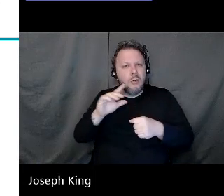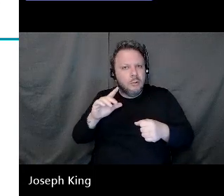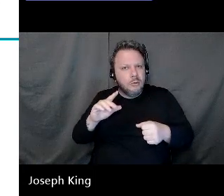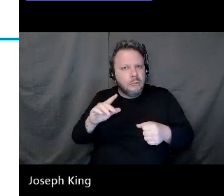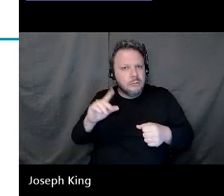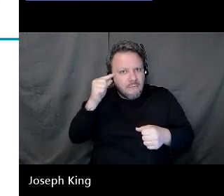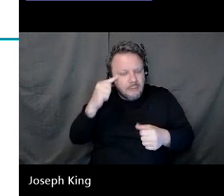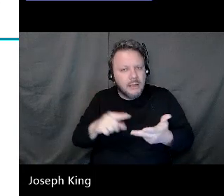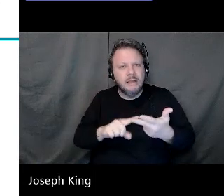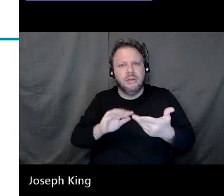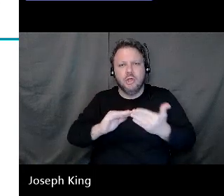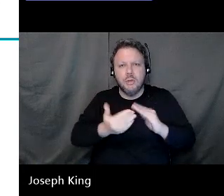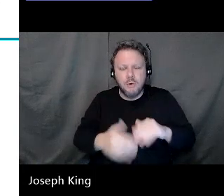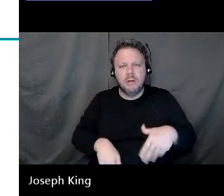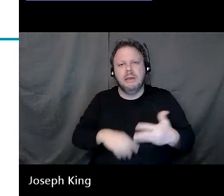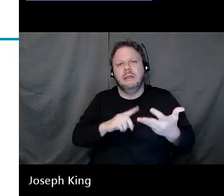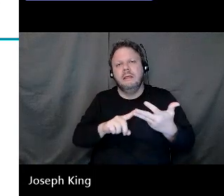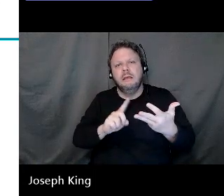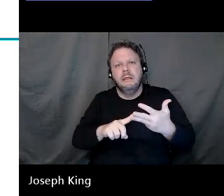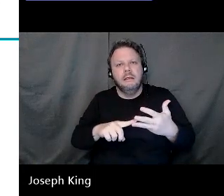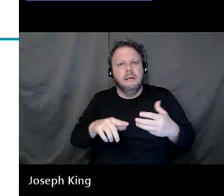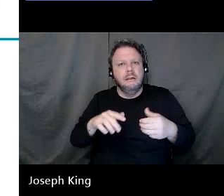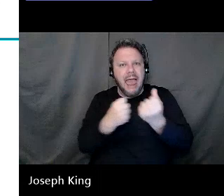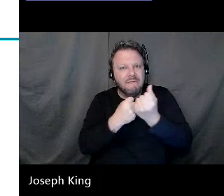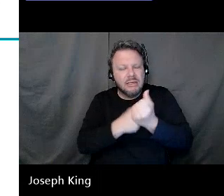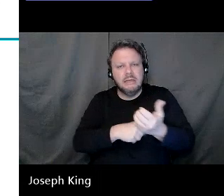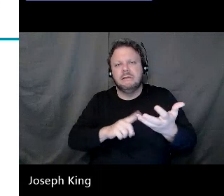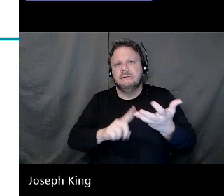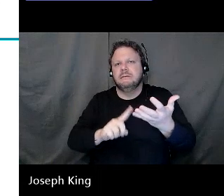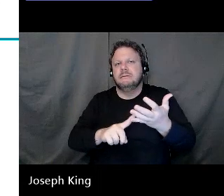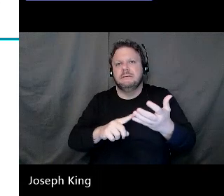community organizations or advocates or residents working side by side.